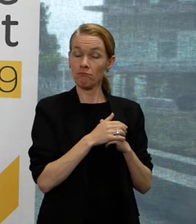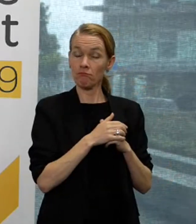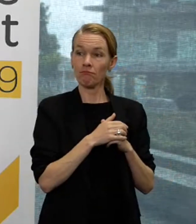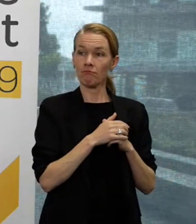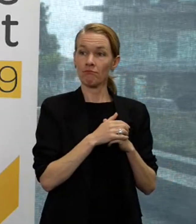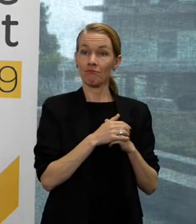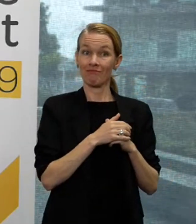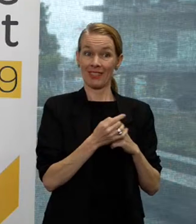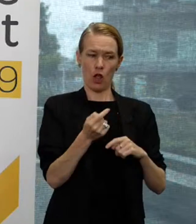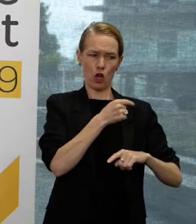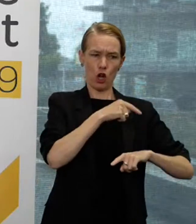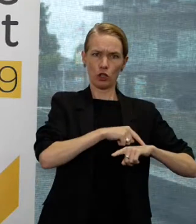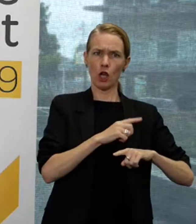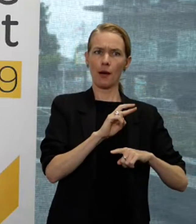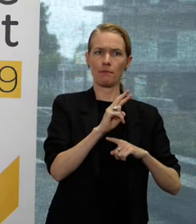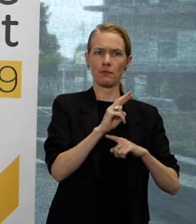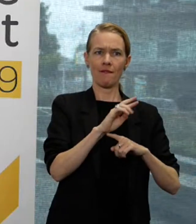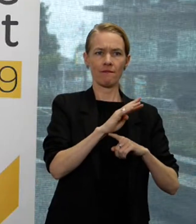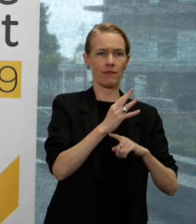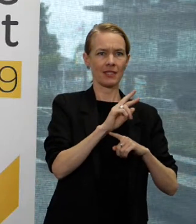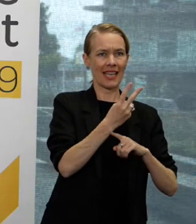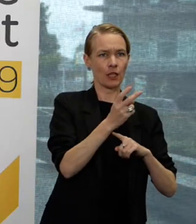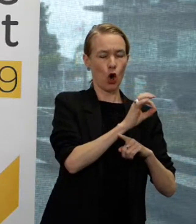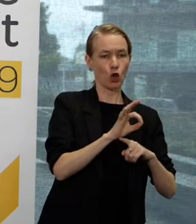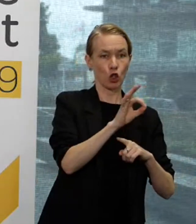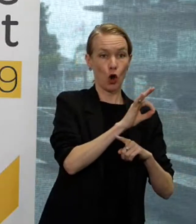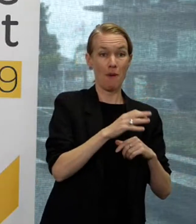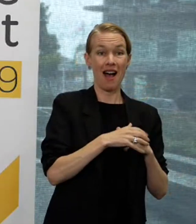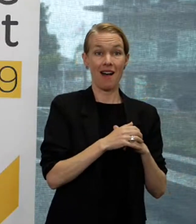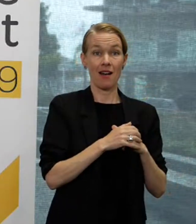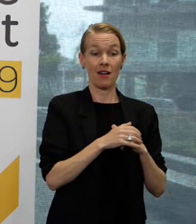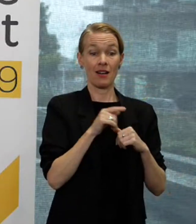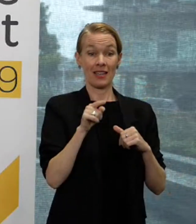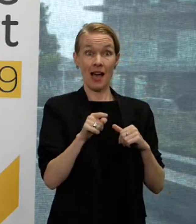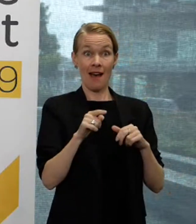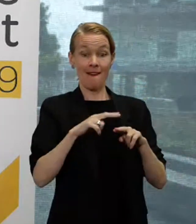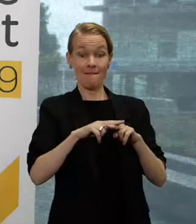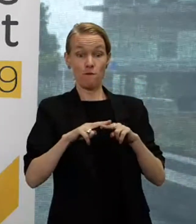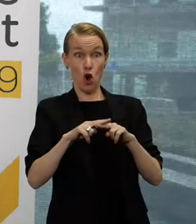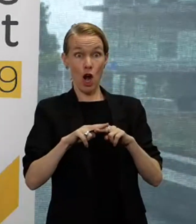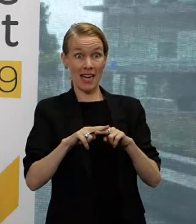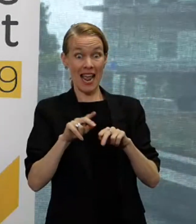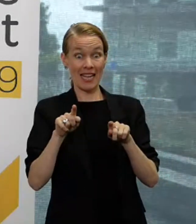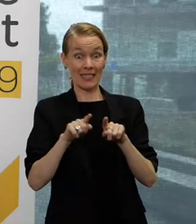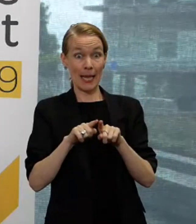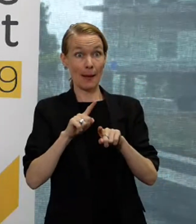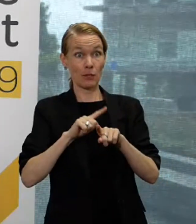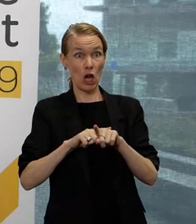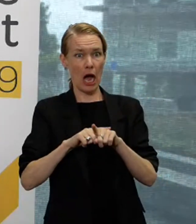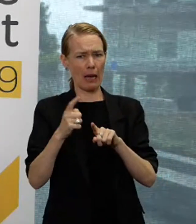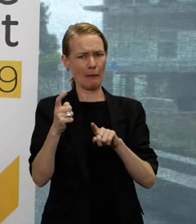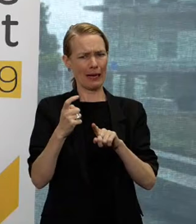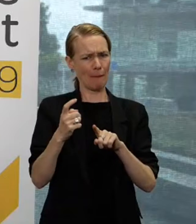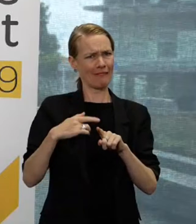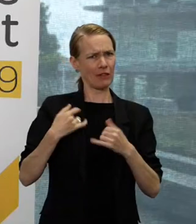He was due for his next one actually on the Friday when he developed symptoms, and his close group contact